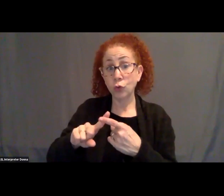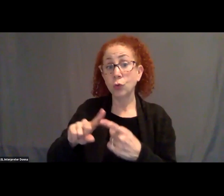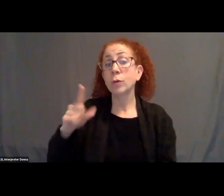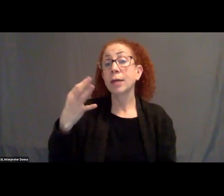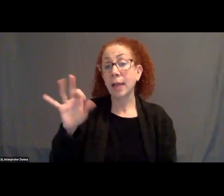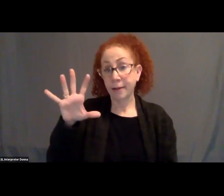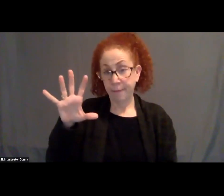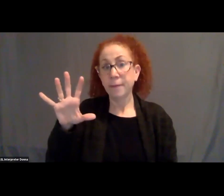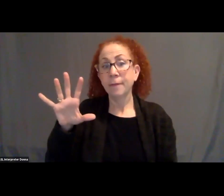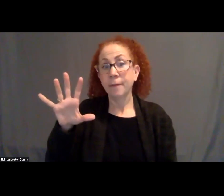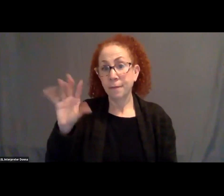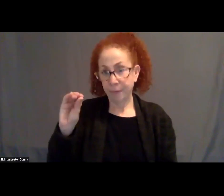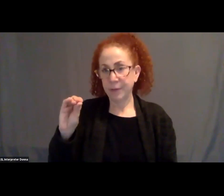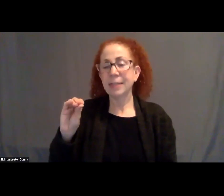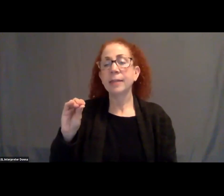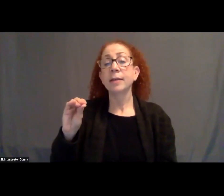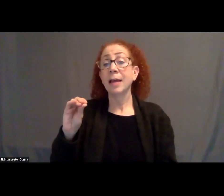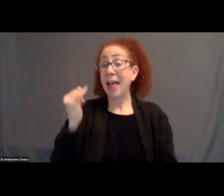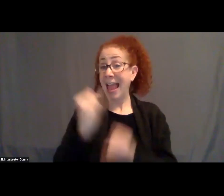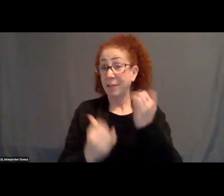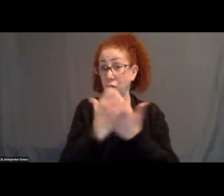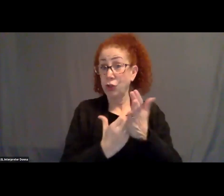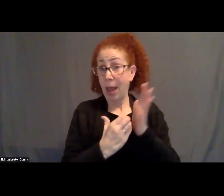They close the chapter with a photograph of four young Black